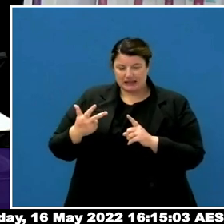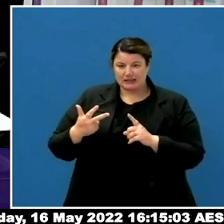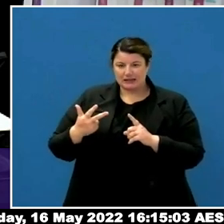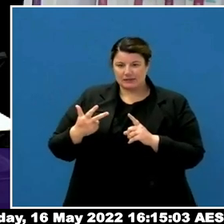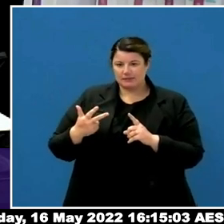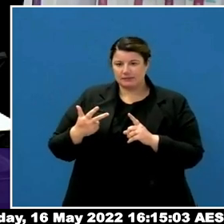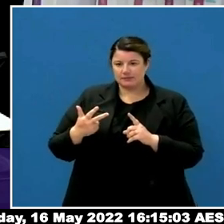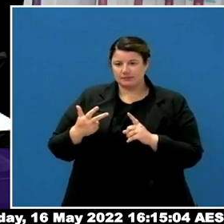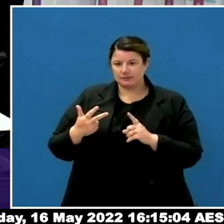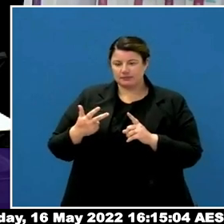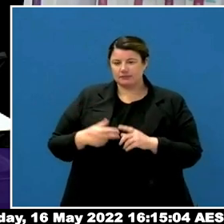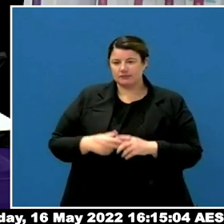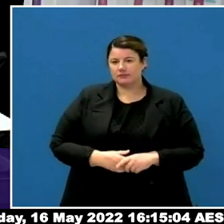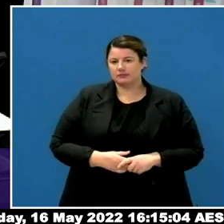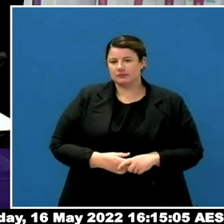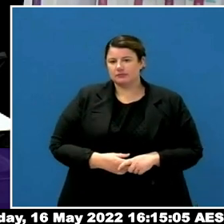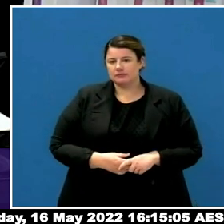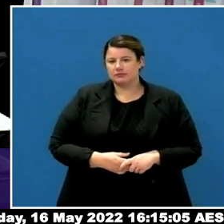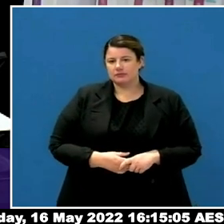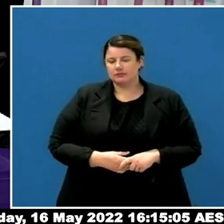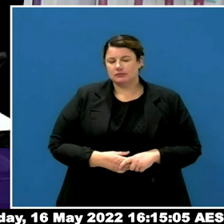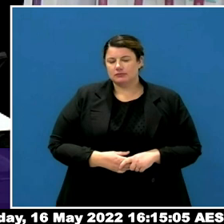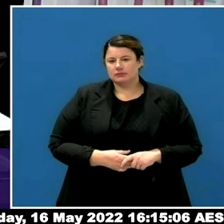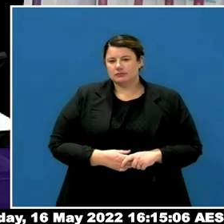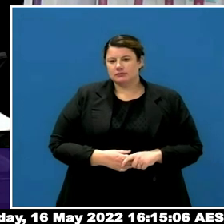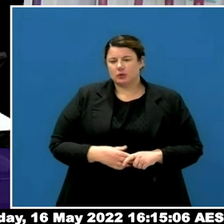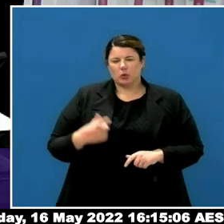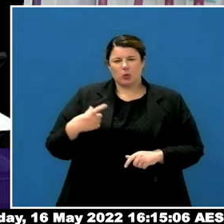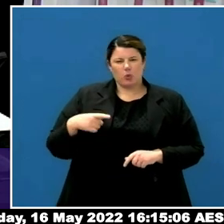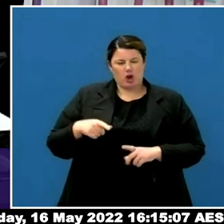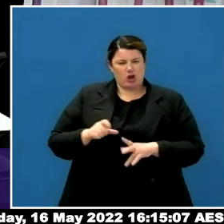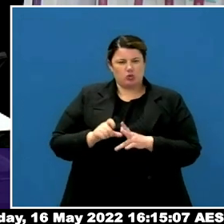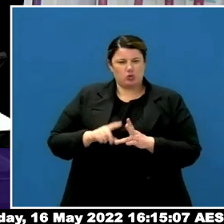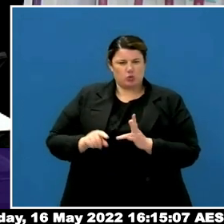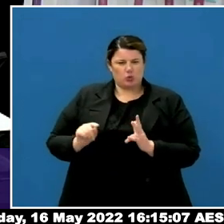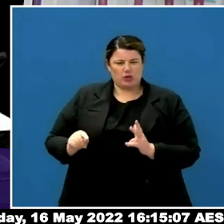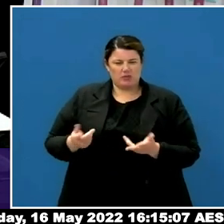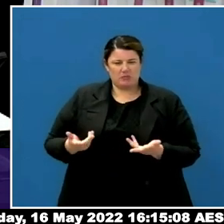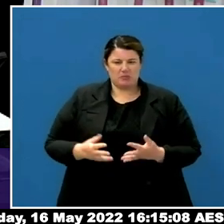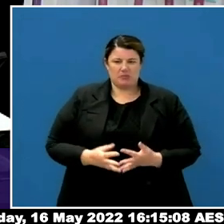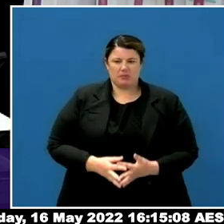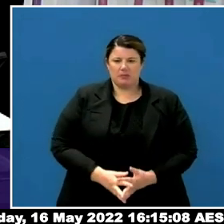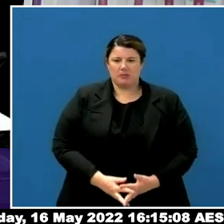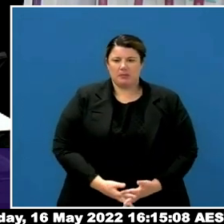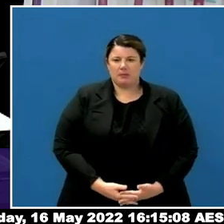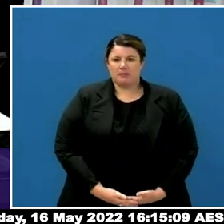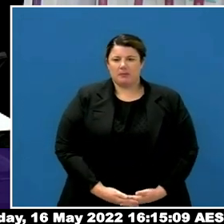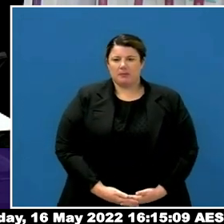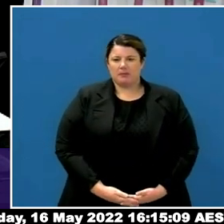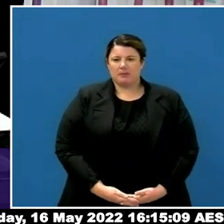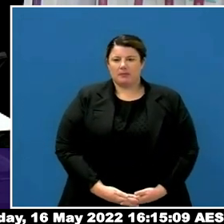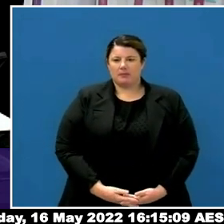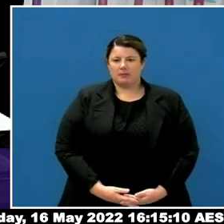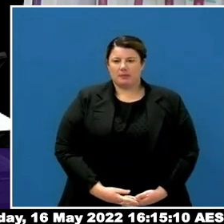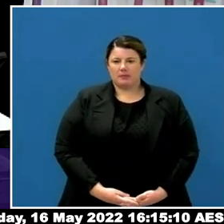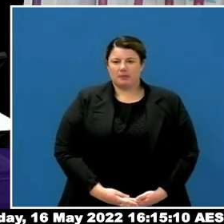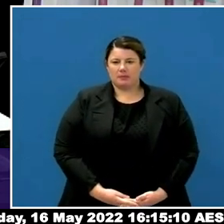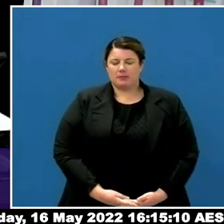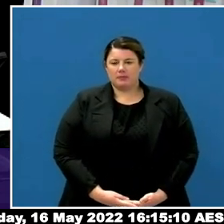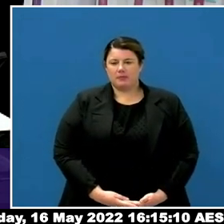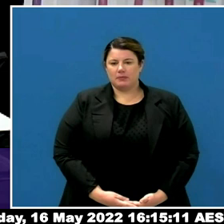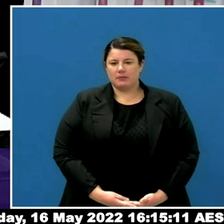I didn't really want to have to deal with that myself.